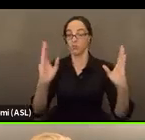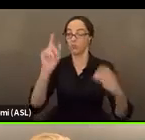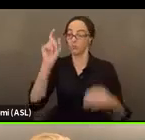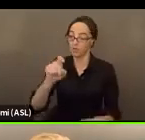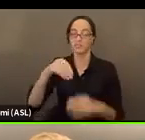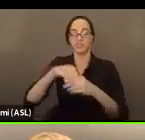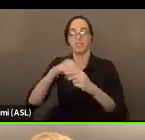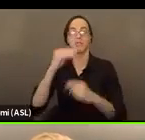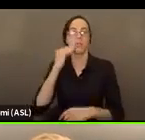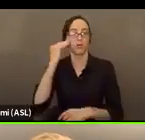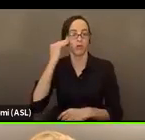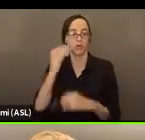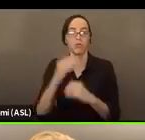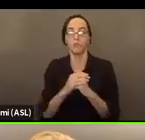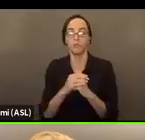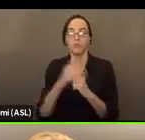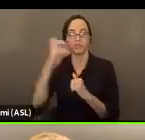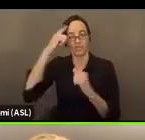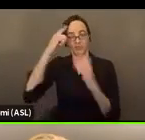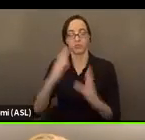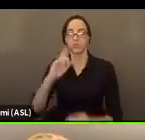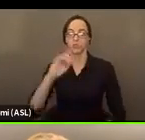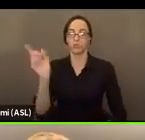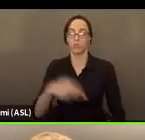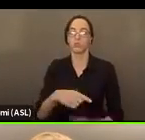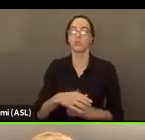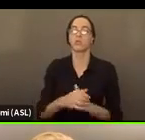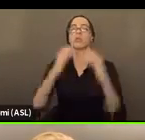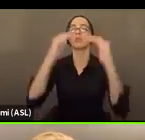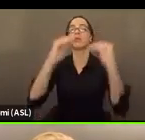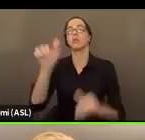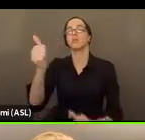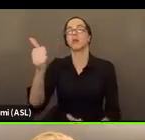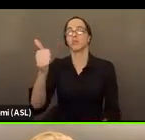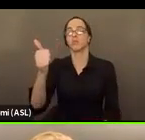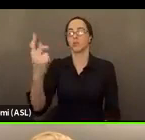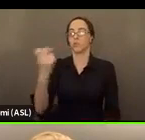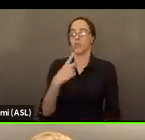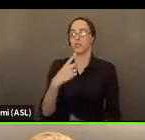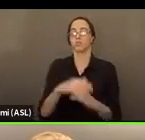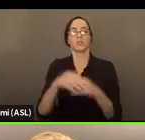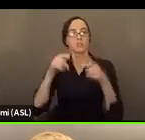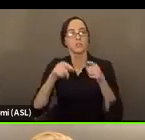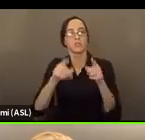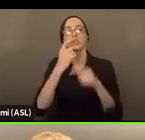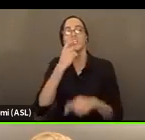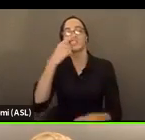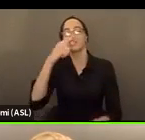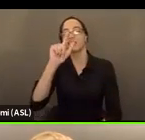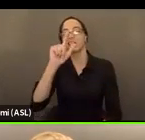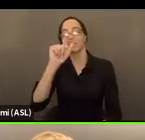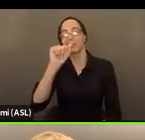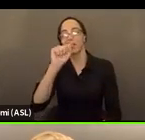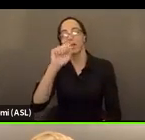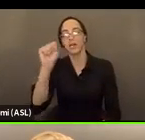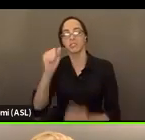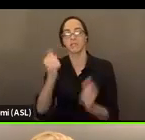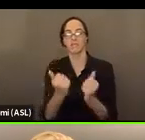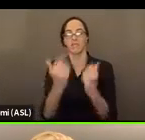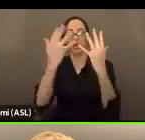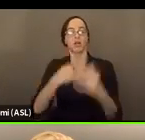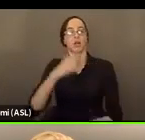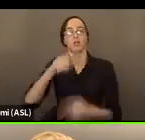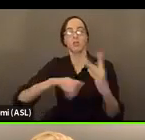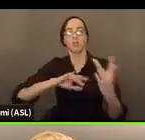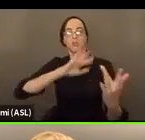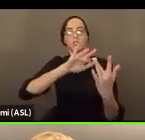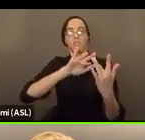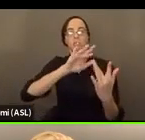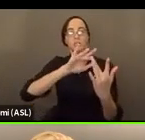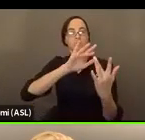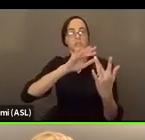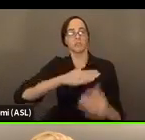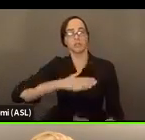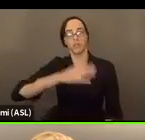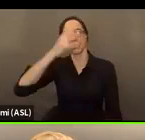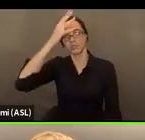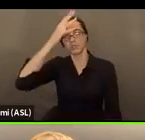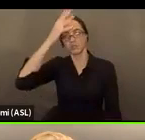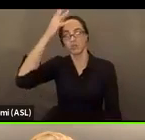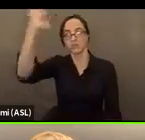one in the glass fire i was unable to reach my grandfather who evacuated to a shelter to oops